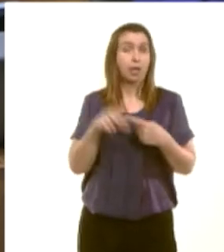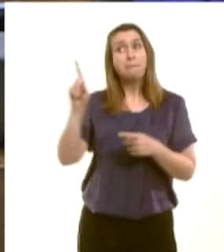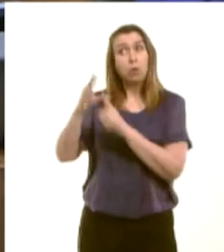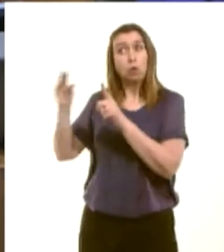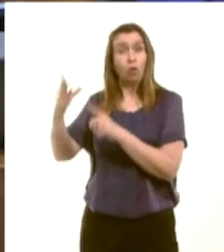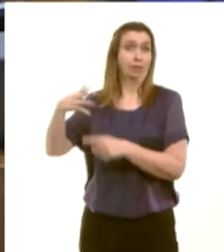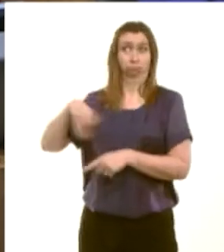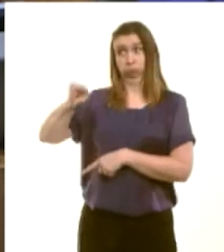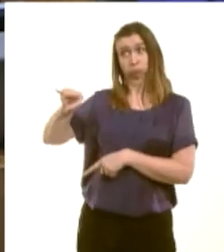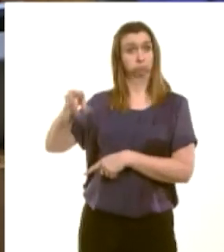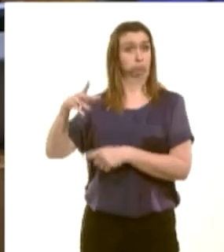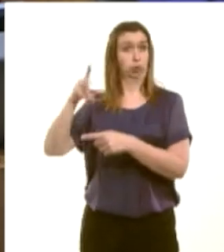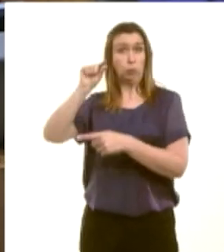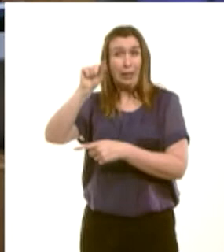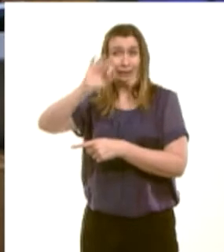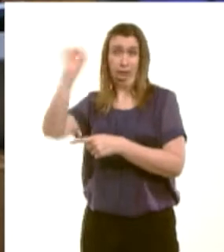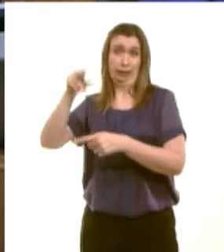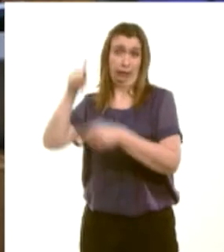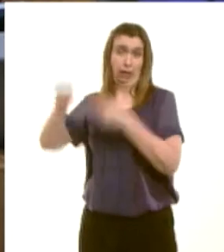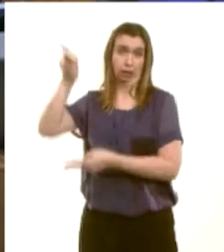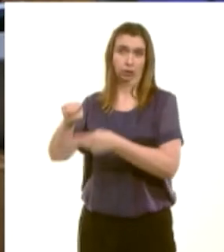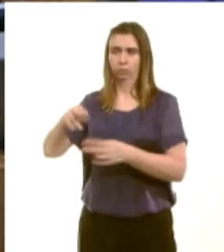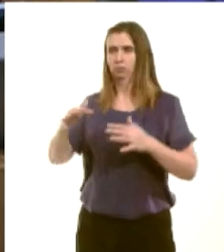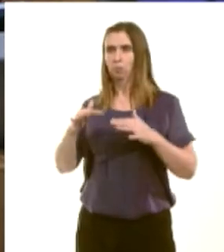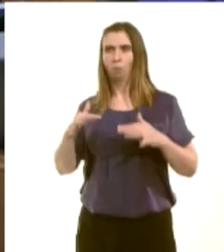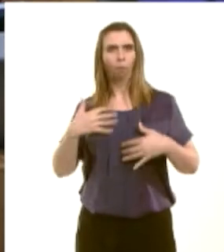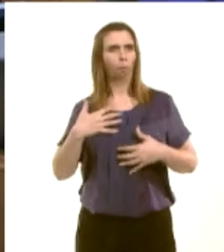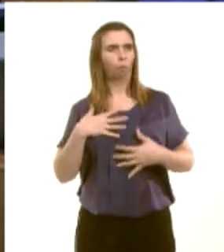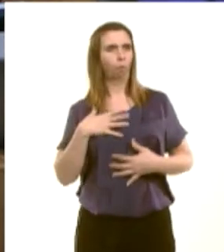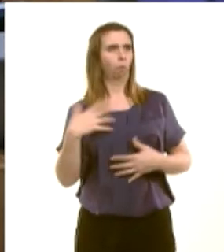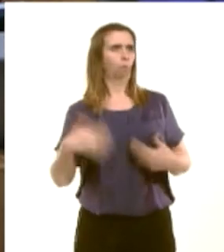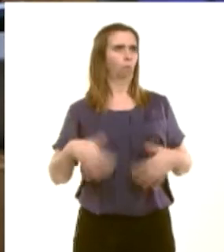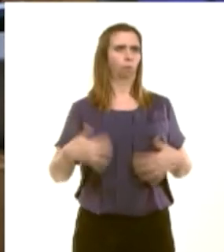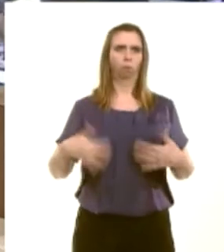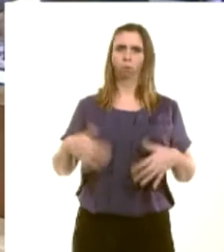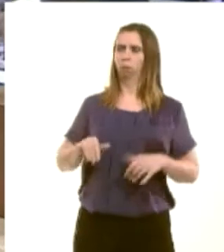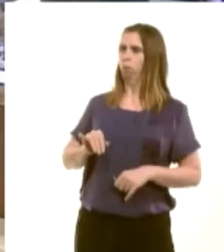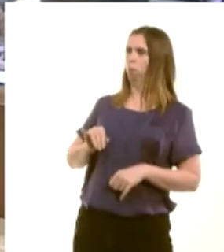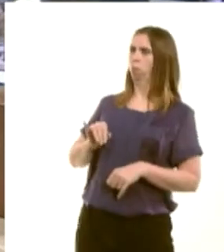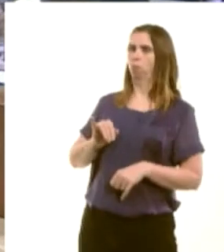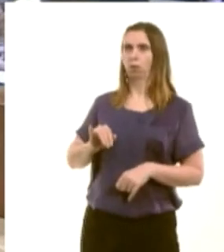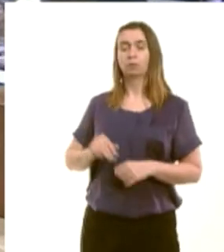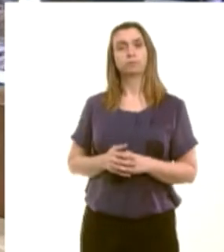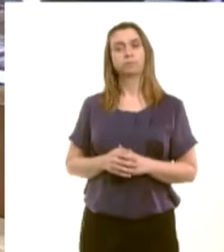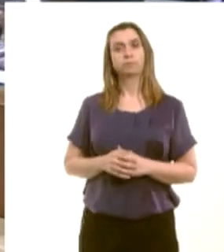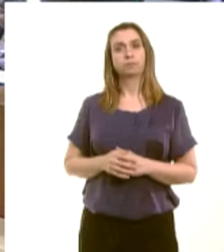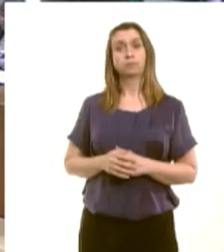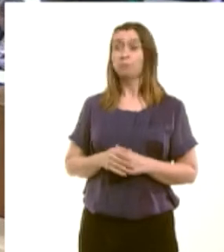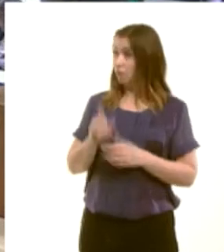per cent cut in public spending. That is a substantial difference as far as the people of Wales are concerned. Leanne Wood: So, you refuse to come down on